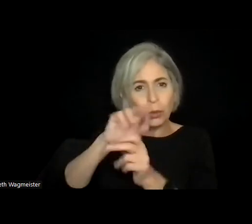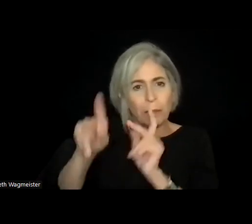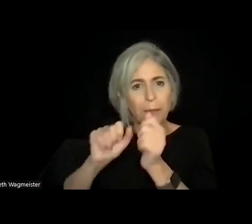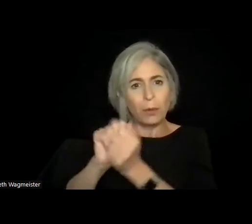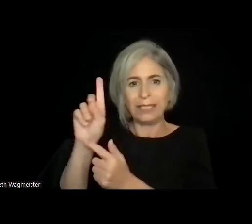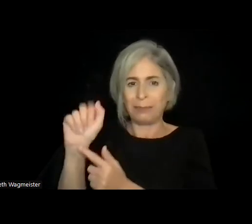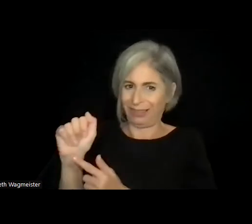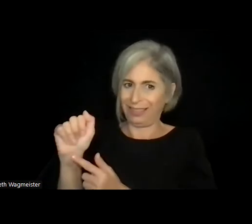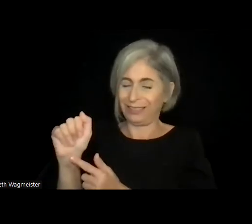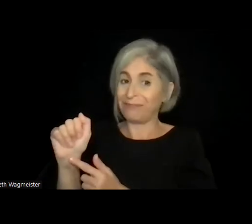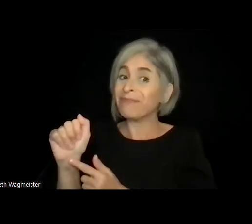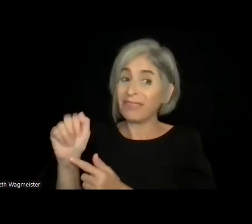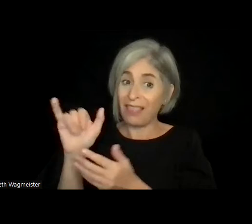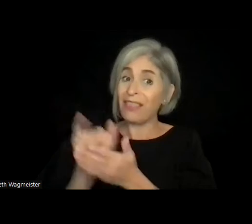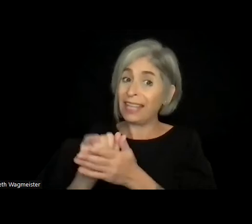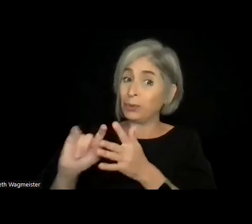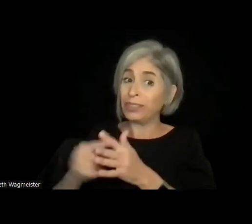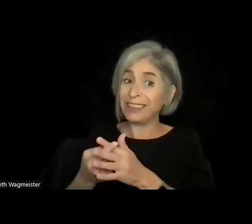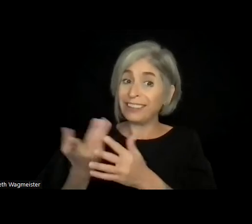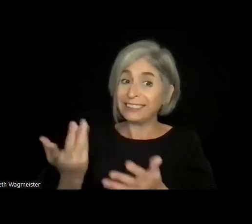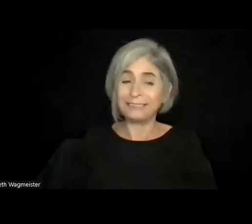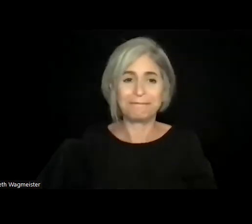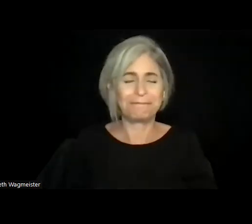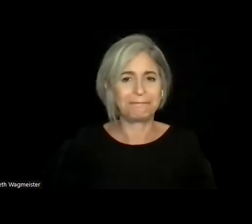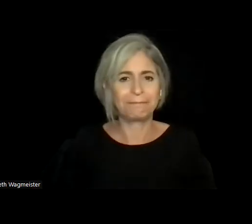application, you will see extensive exclusions